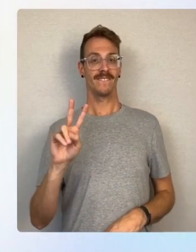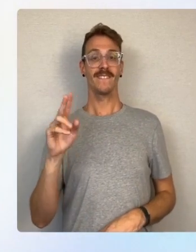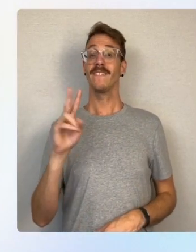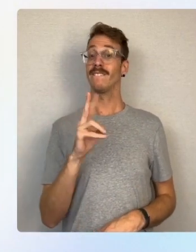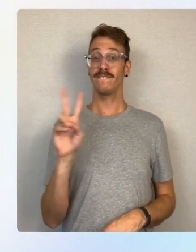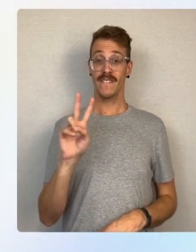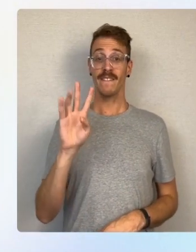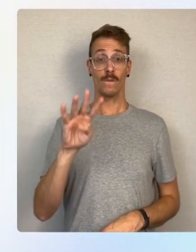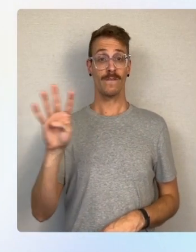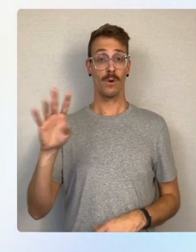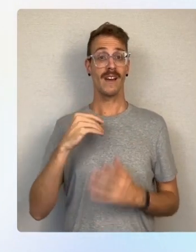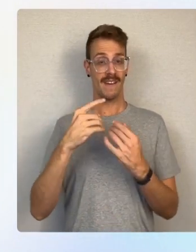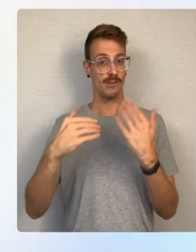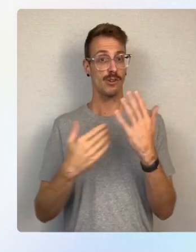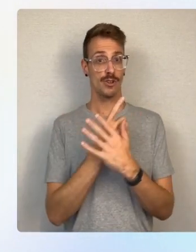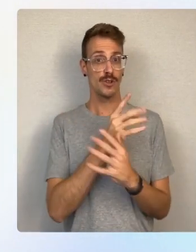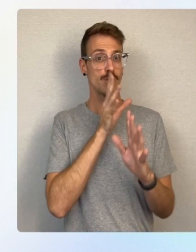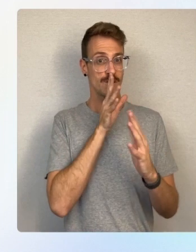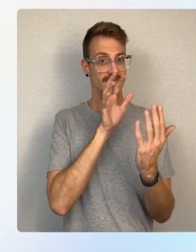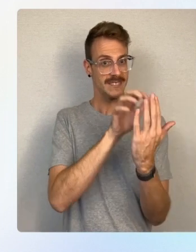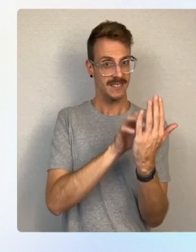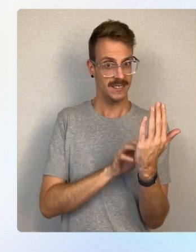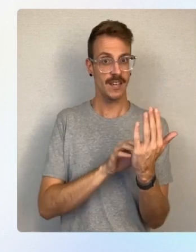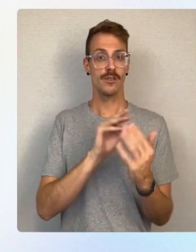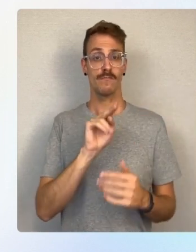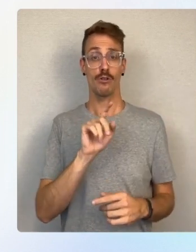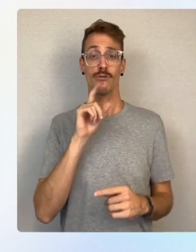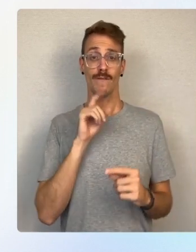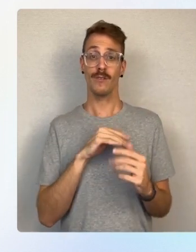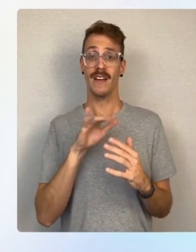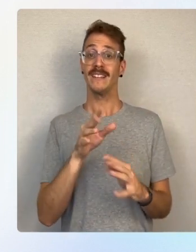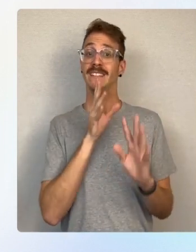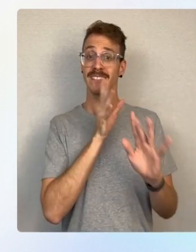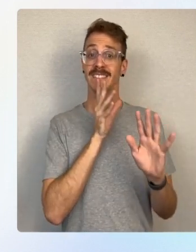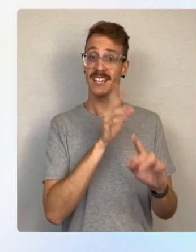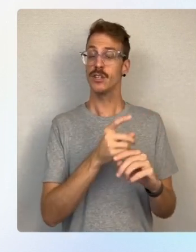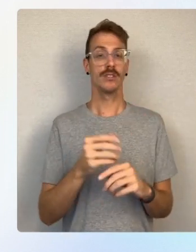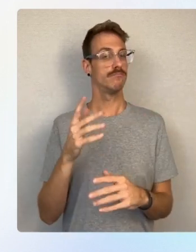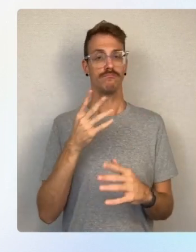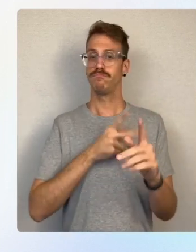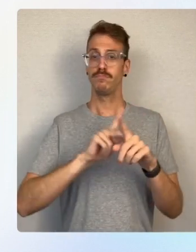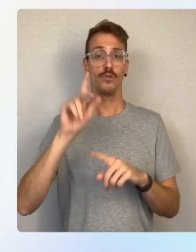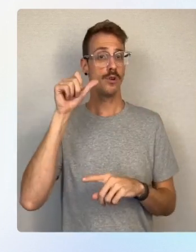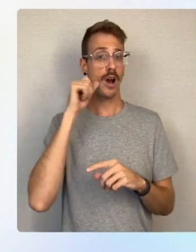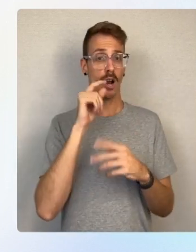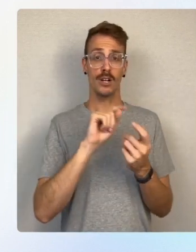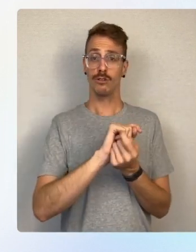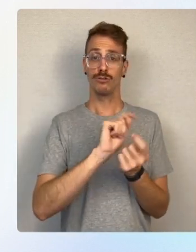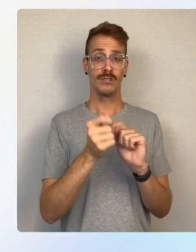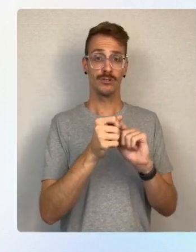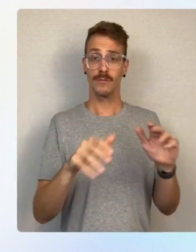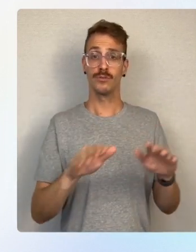In V44, we introduced a new dictation module to Voice SDK. Dictation is pure audio transcription,